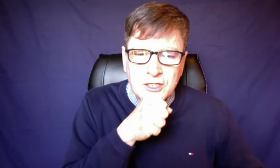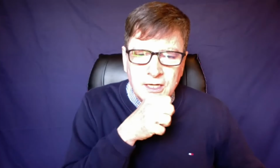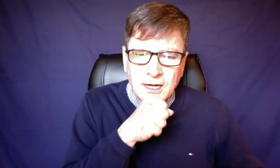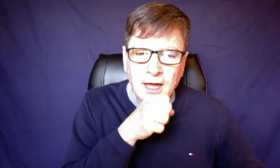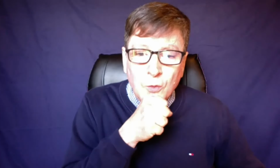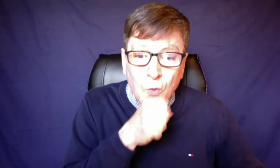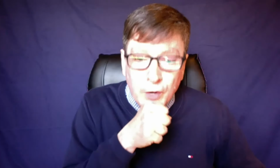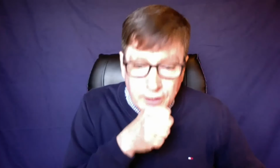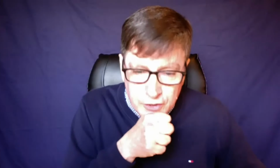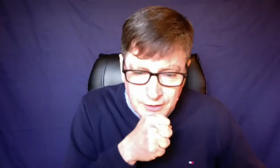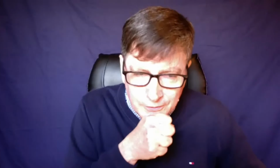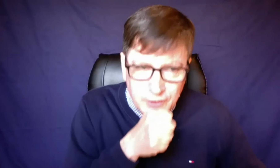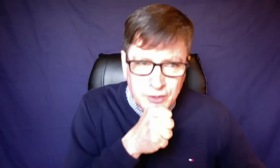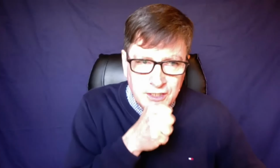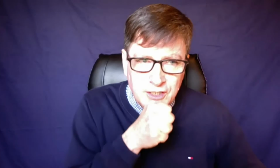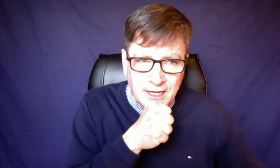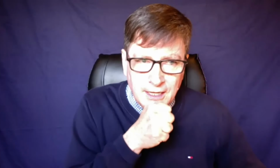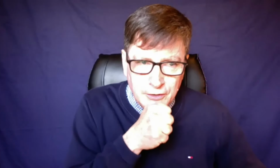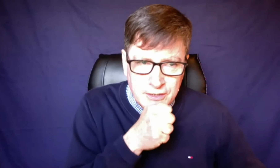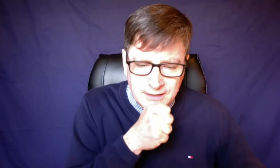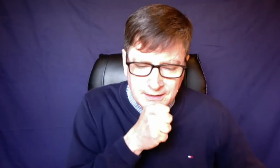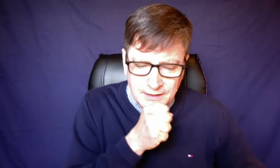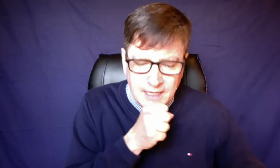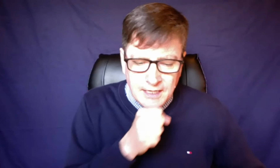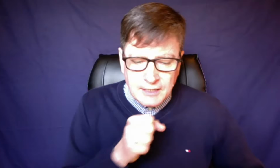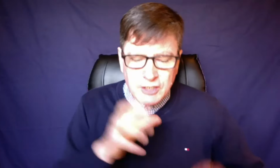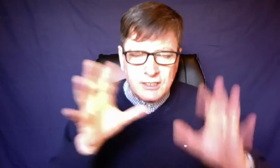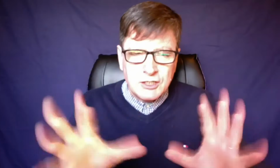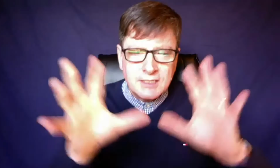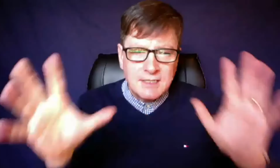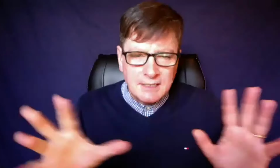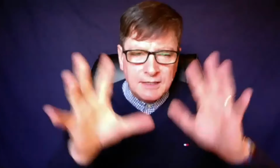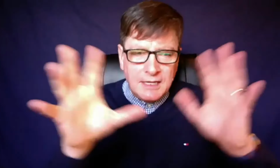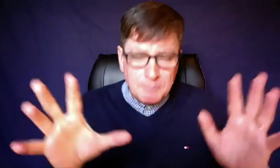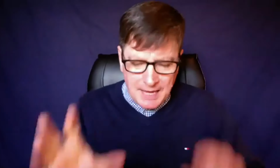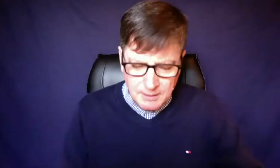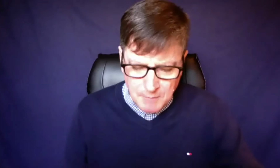really love that child to be able to sign motor, then don't waste that